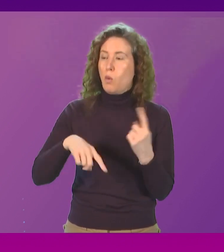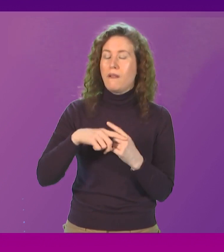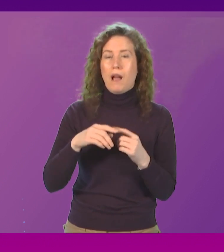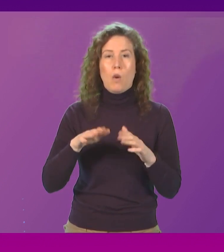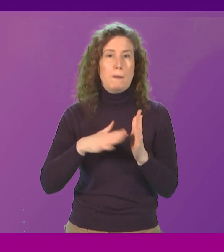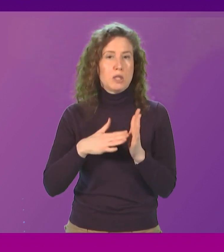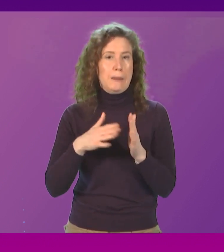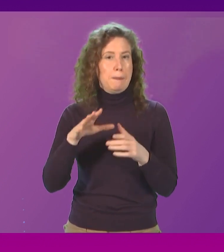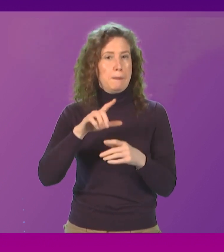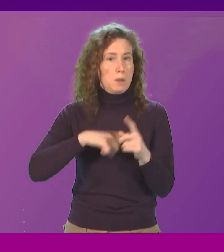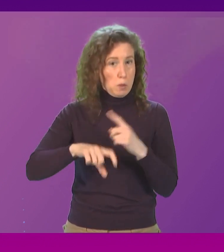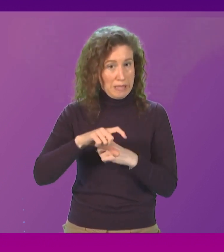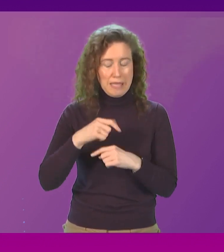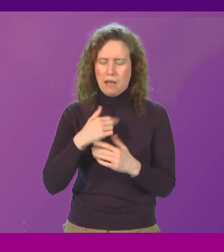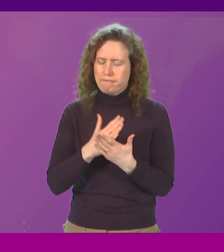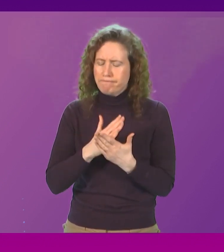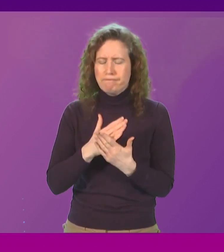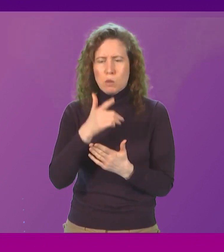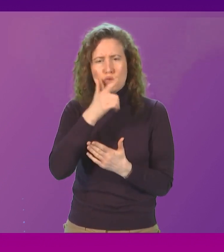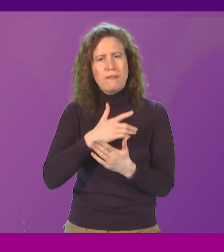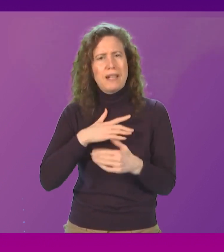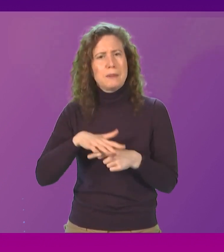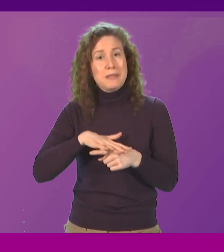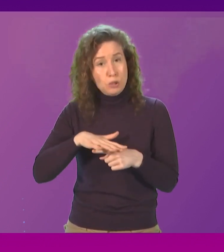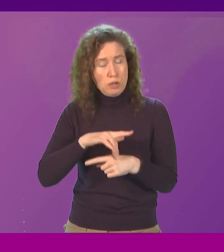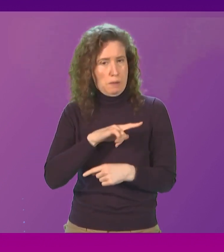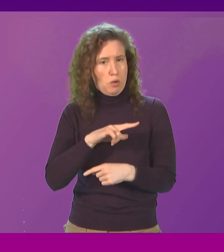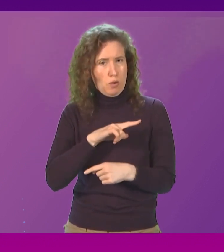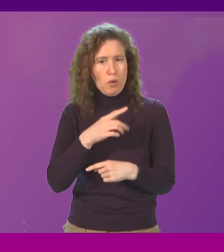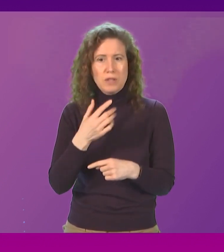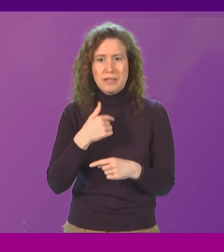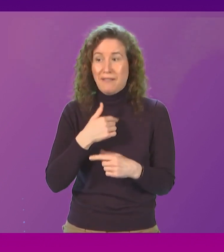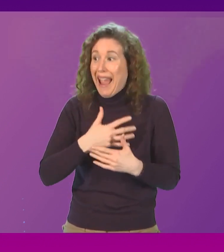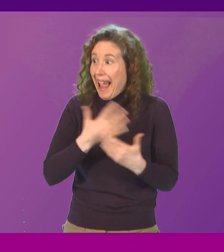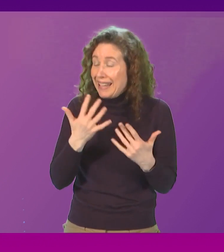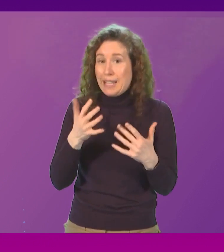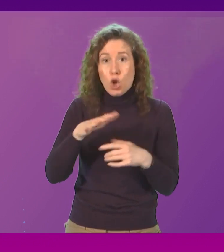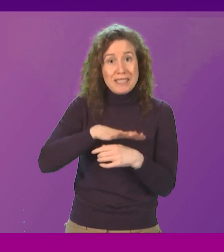I think that I am in the very privileged position of having, of any constituency in the country,